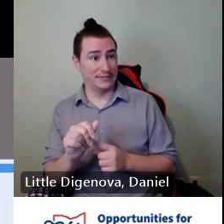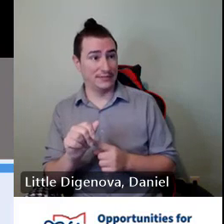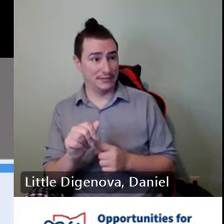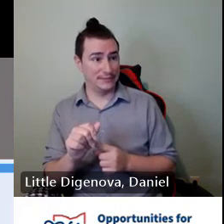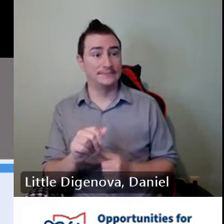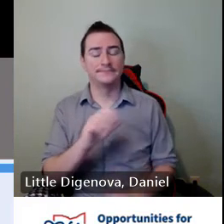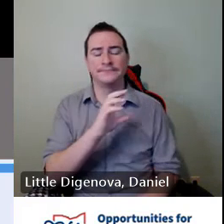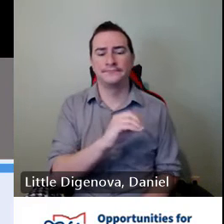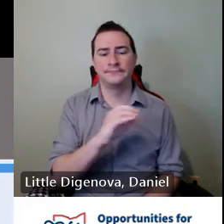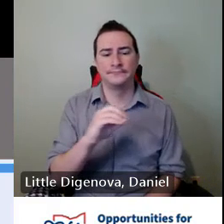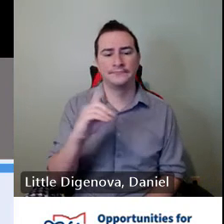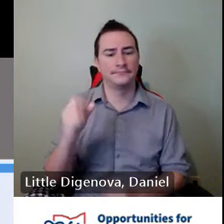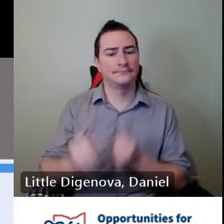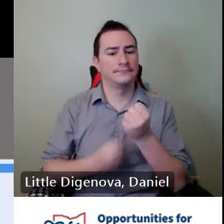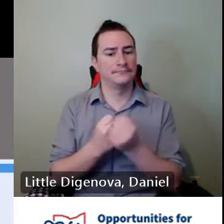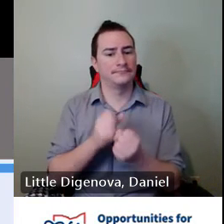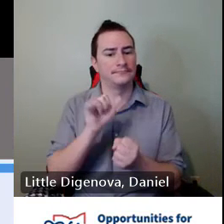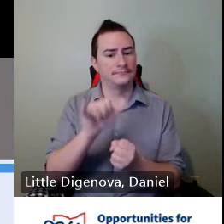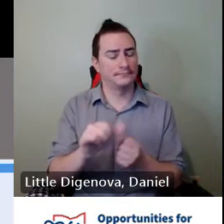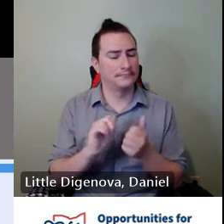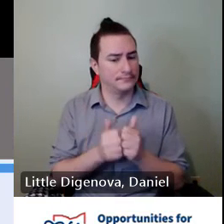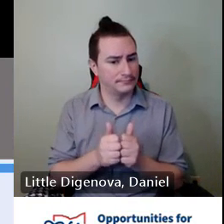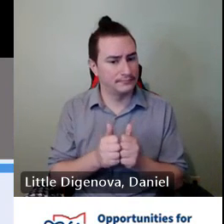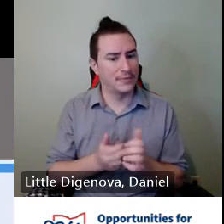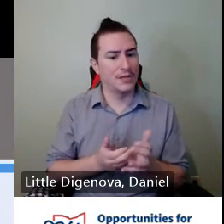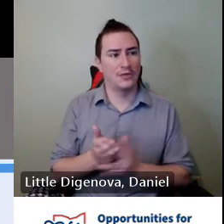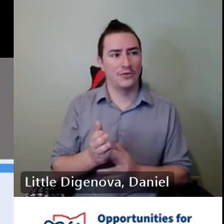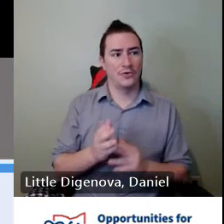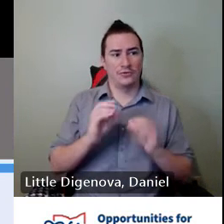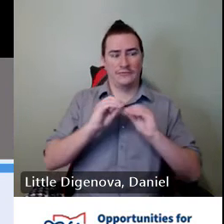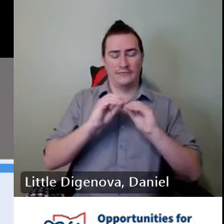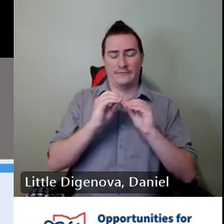through our no cost, Disability Awareness and Etiquette training,